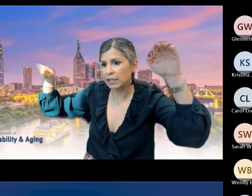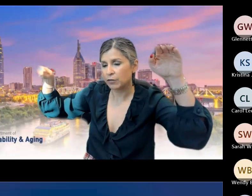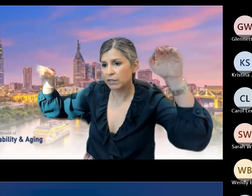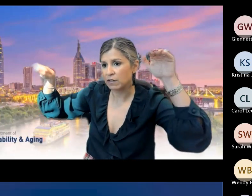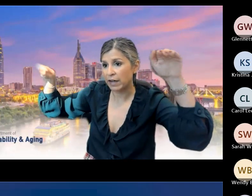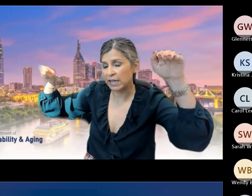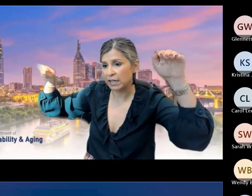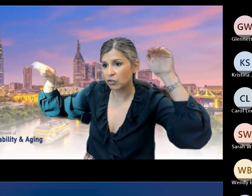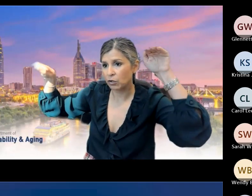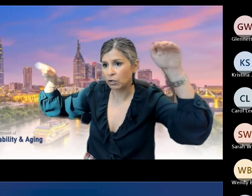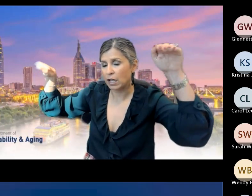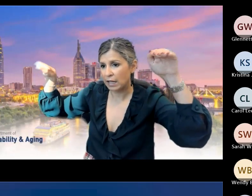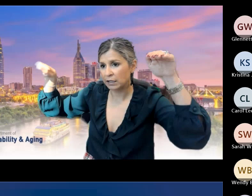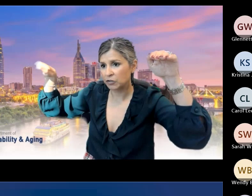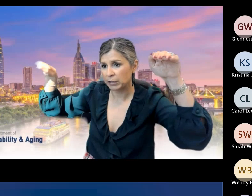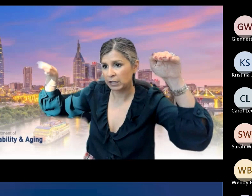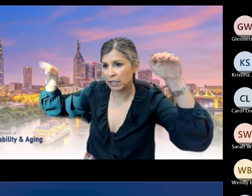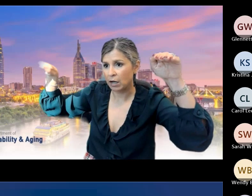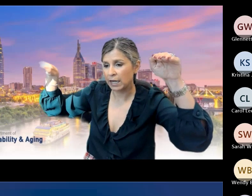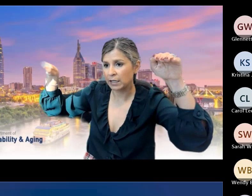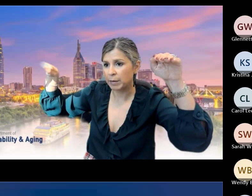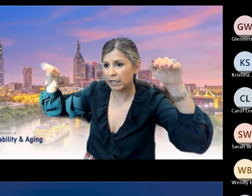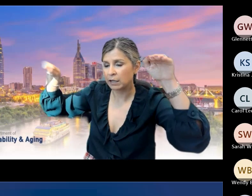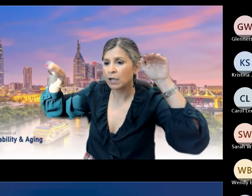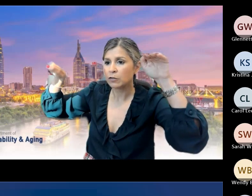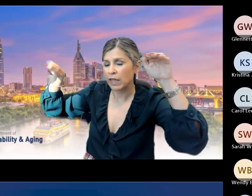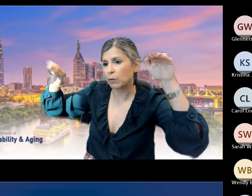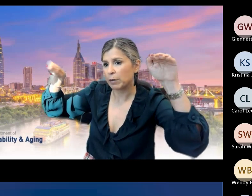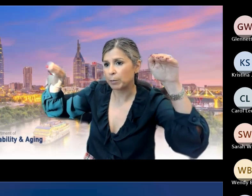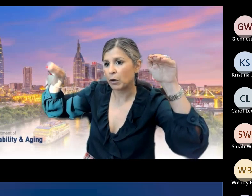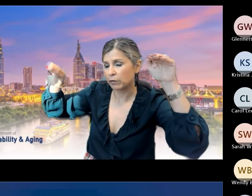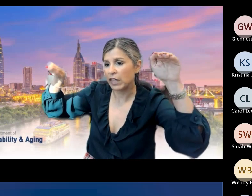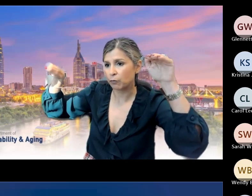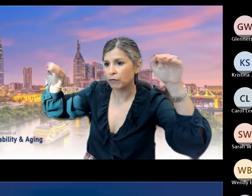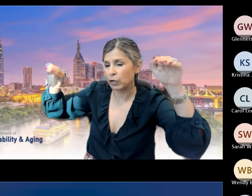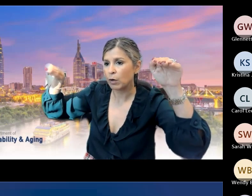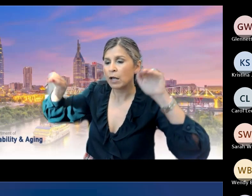Tenncare does the financial eligibility on Katie Beckett. So that would be a part of that review.